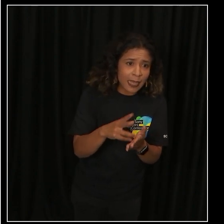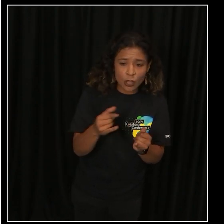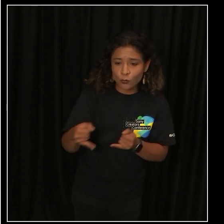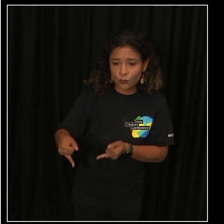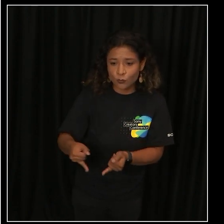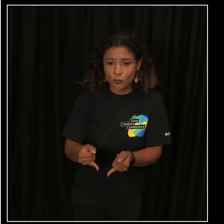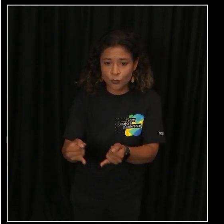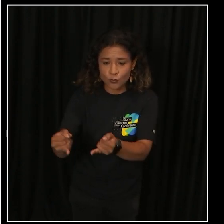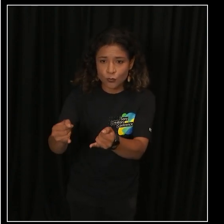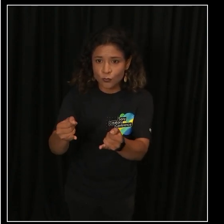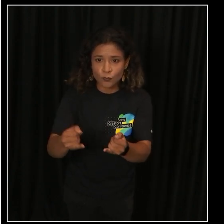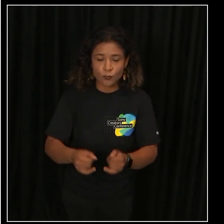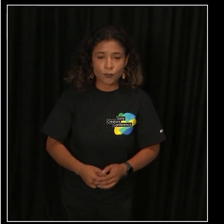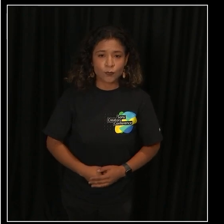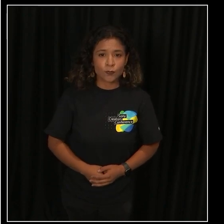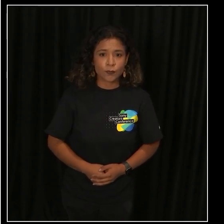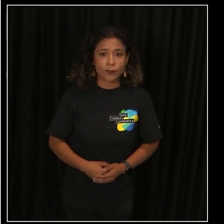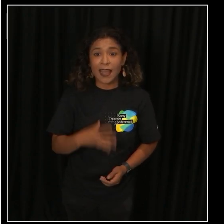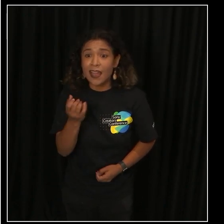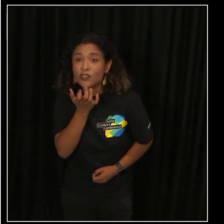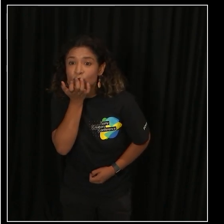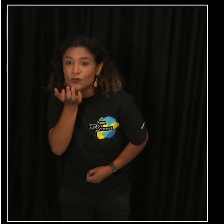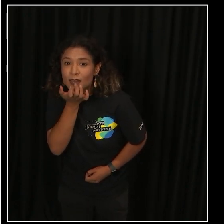Another reason we use it is to achieve 4K full resolution.